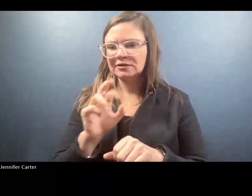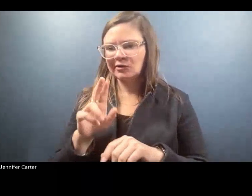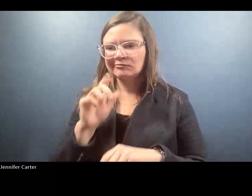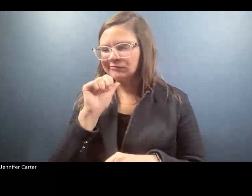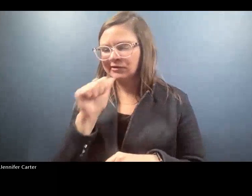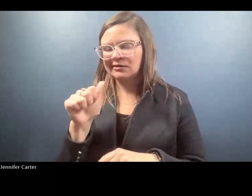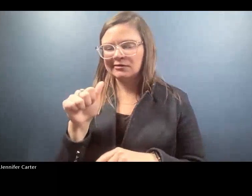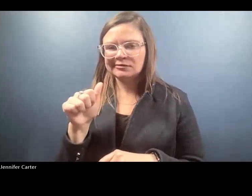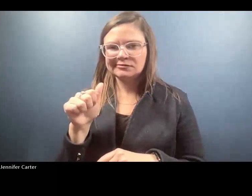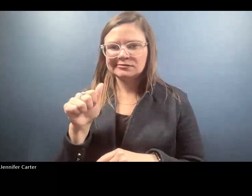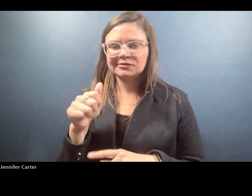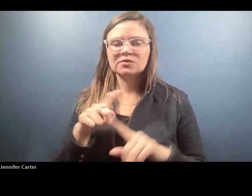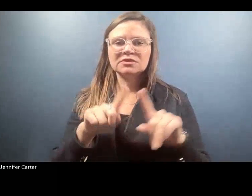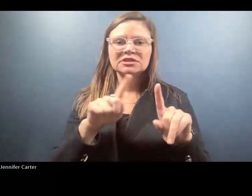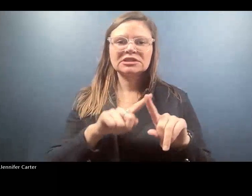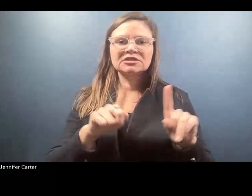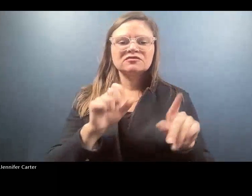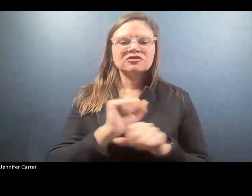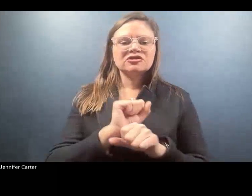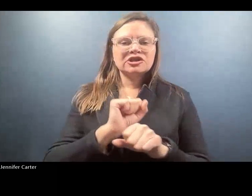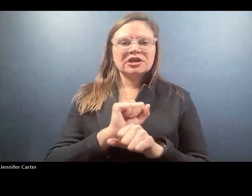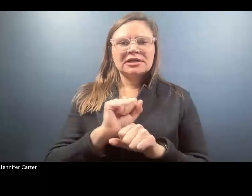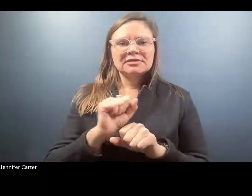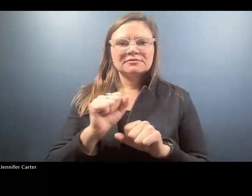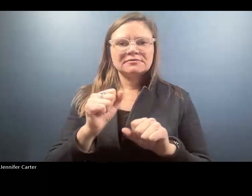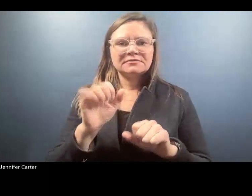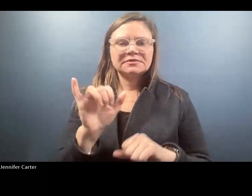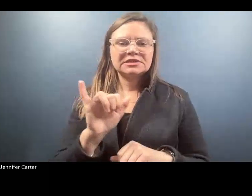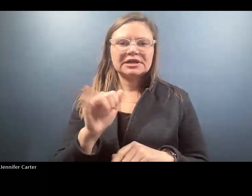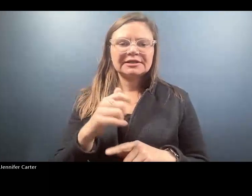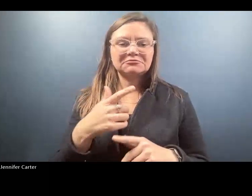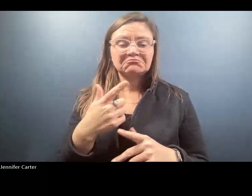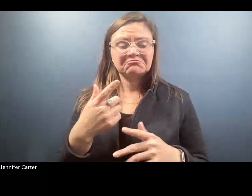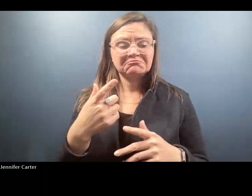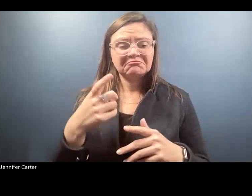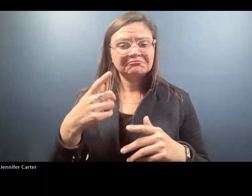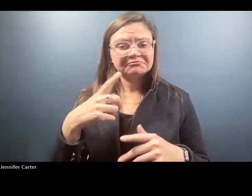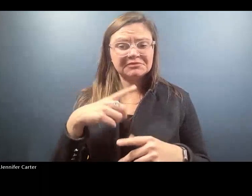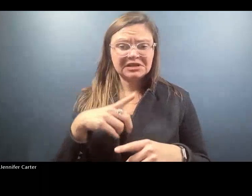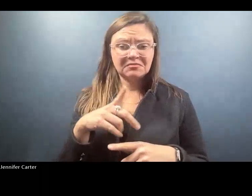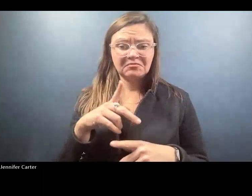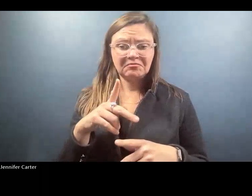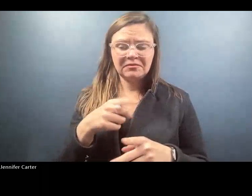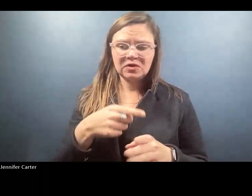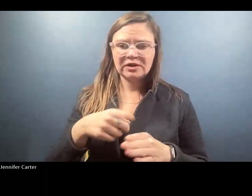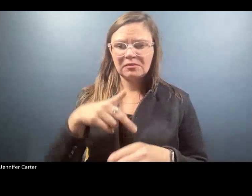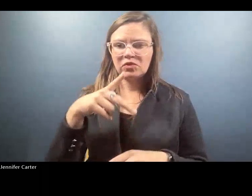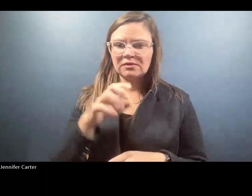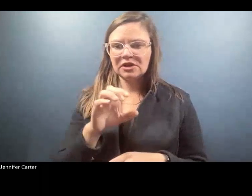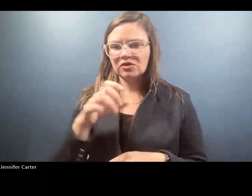So there were different occupations such as, like, you know, would we consider a primary care physician the direct care workforce or,